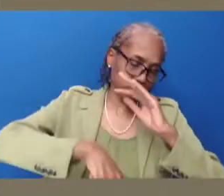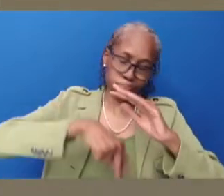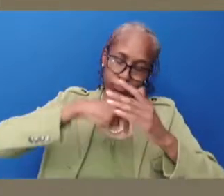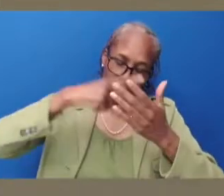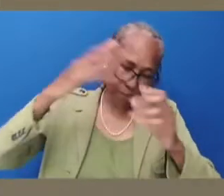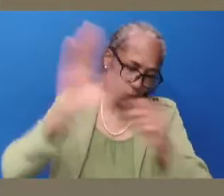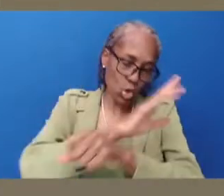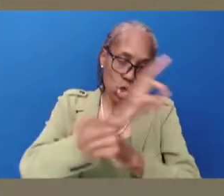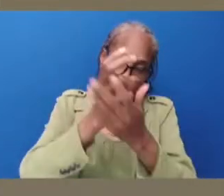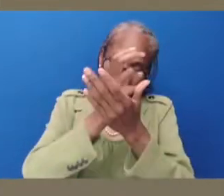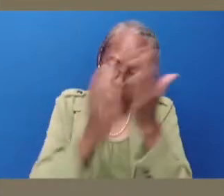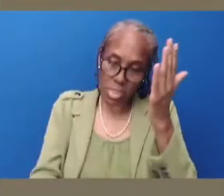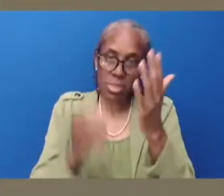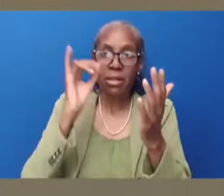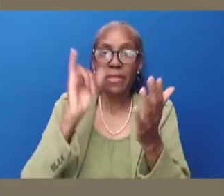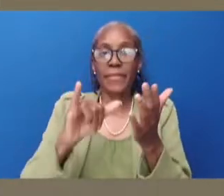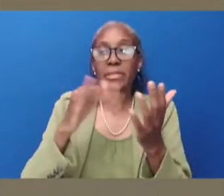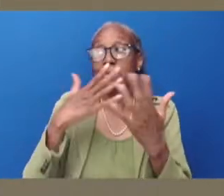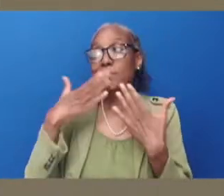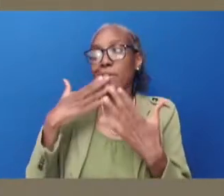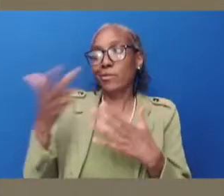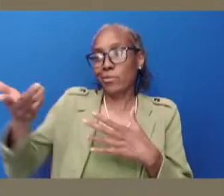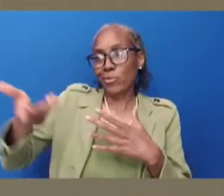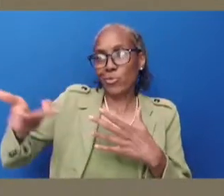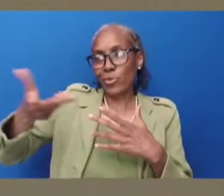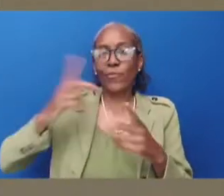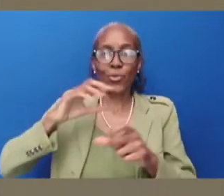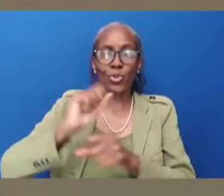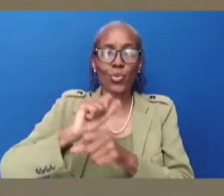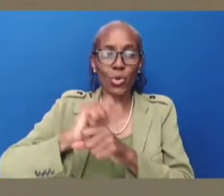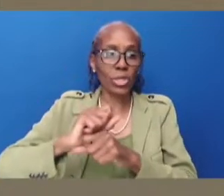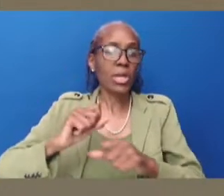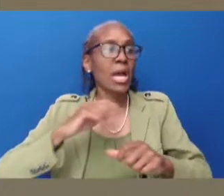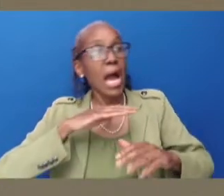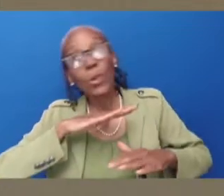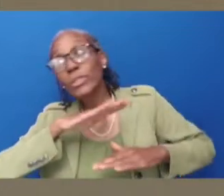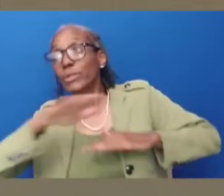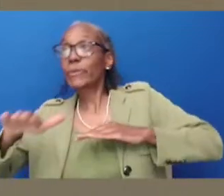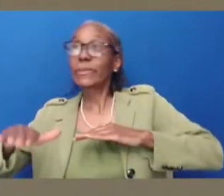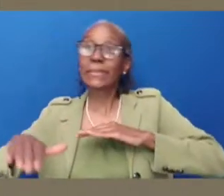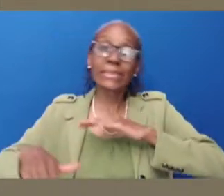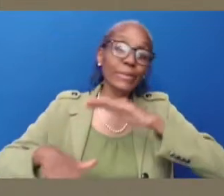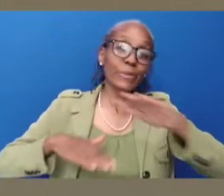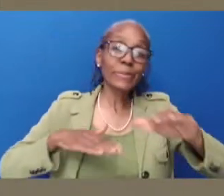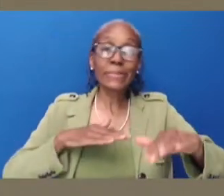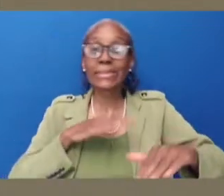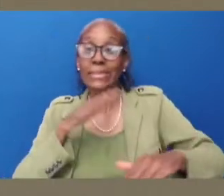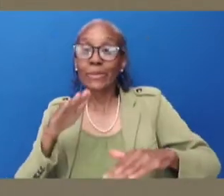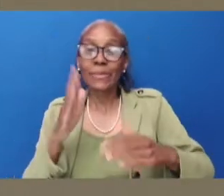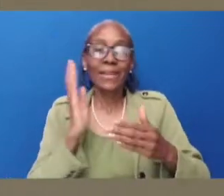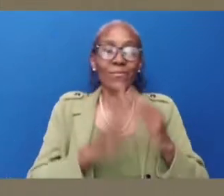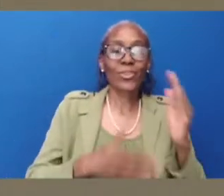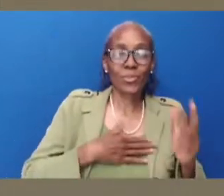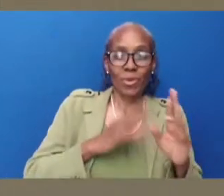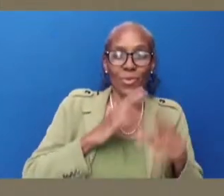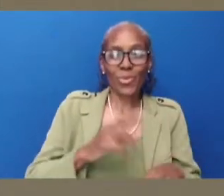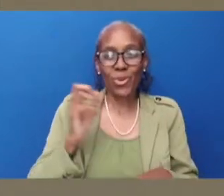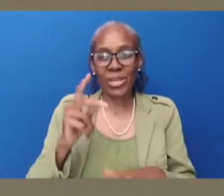POWELL WAS KNEE DEEP IN THIS